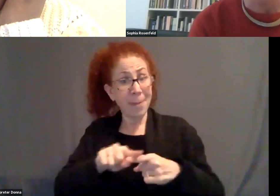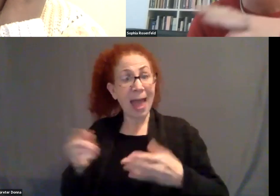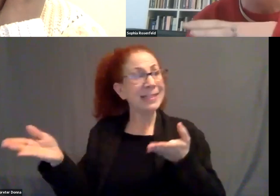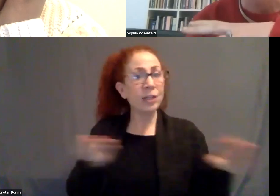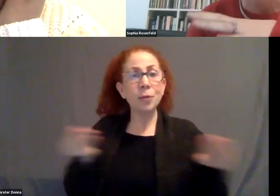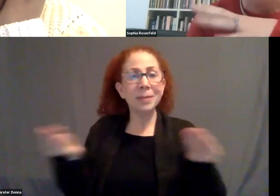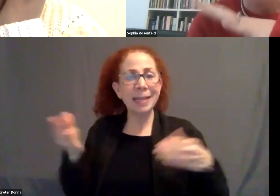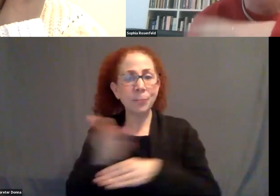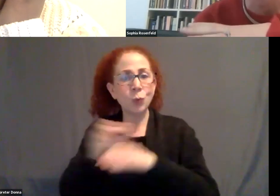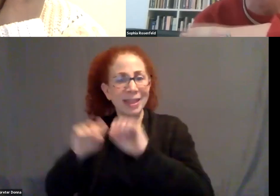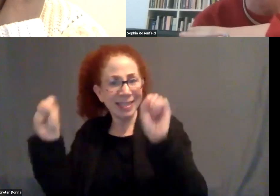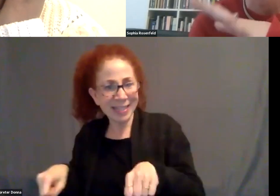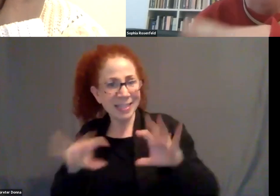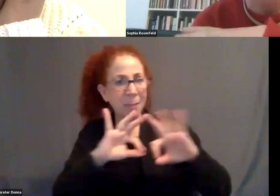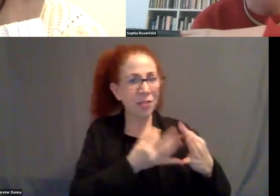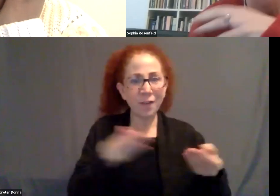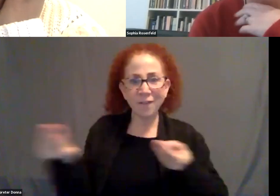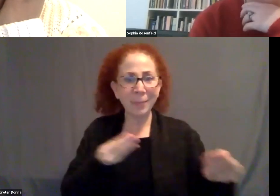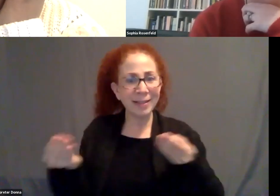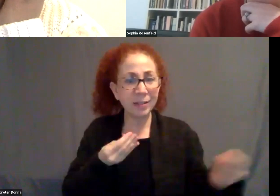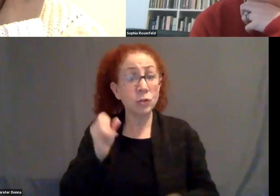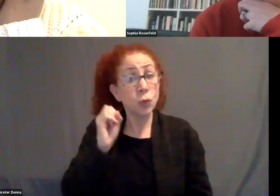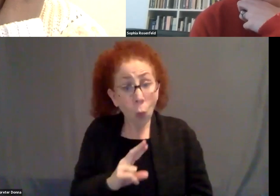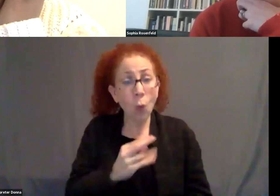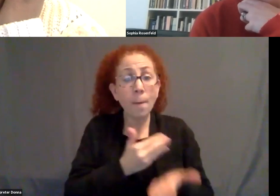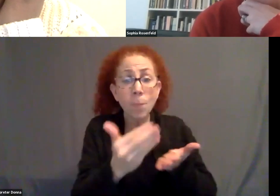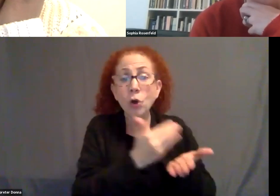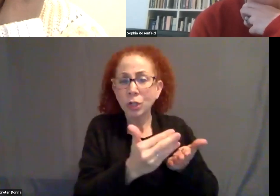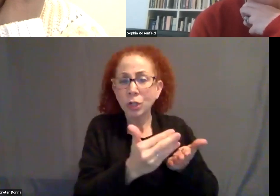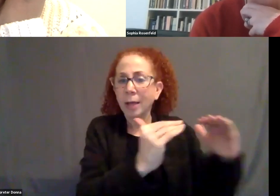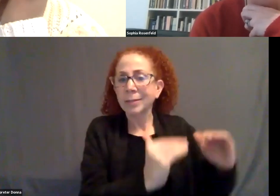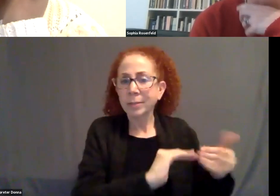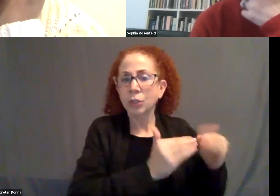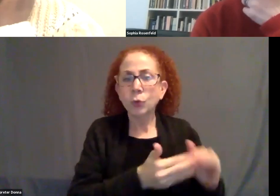and their families or marginalized communities?